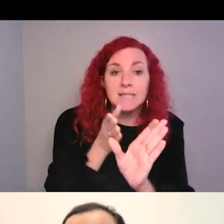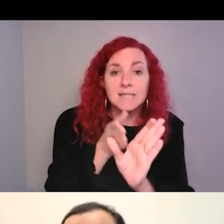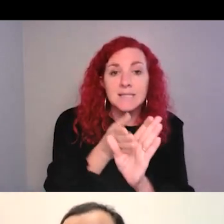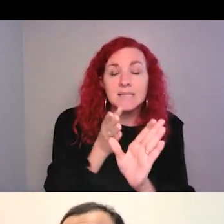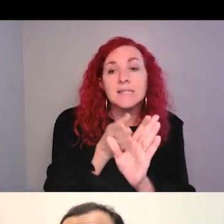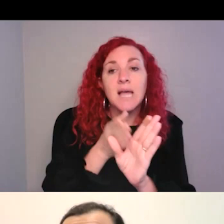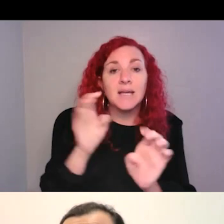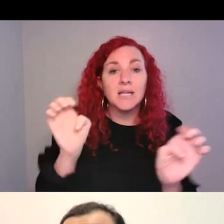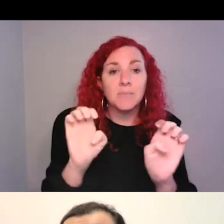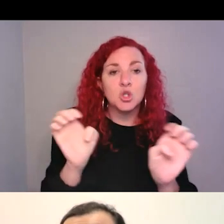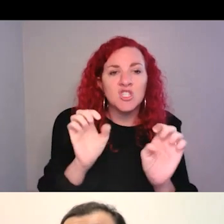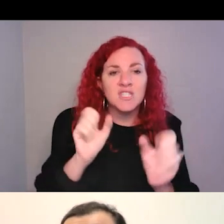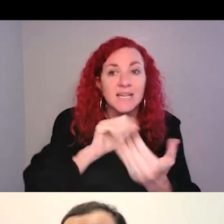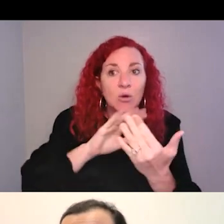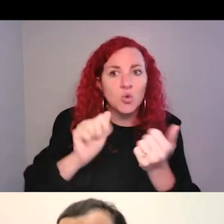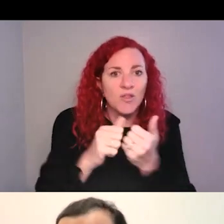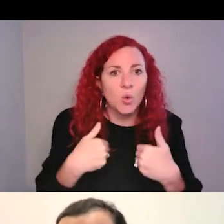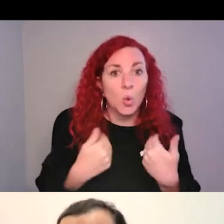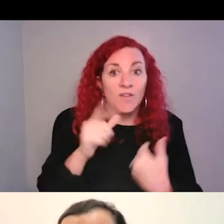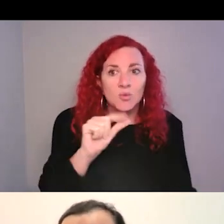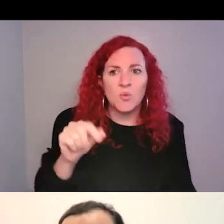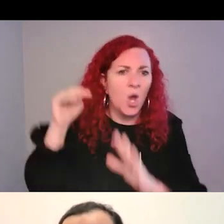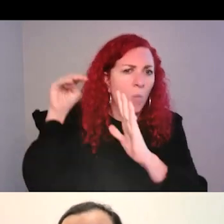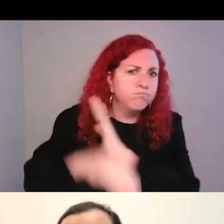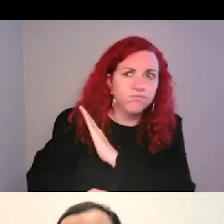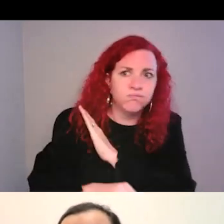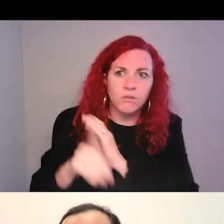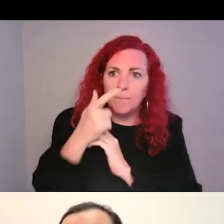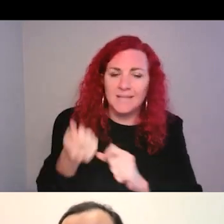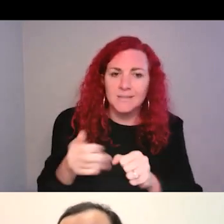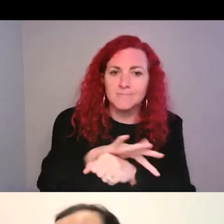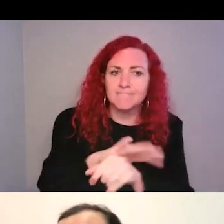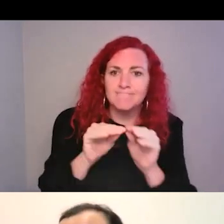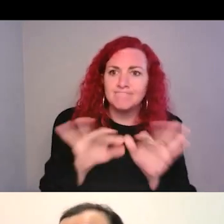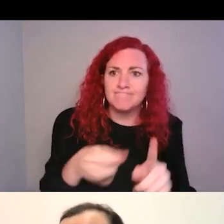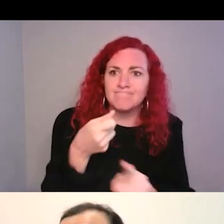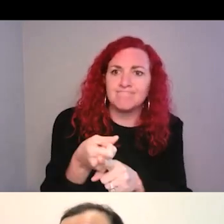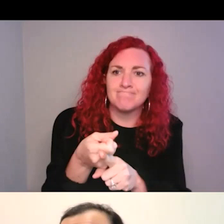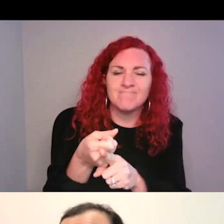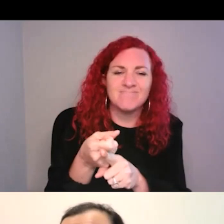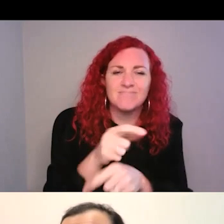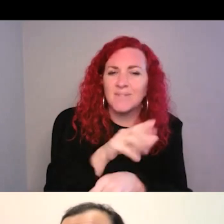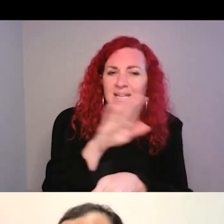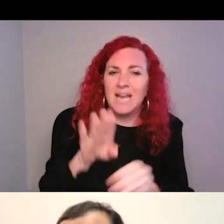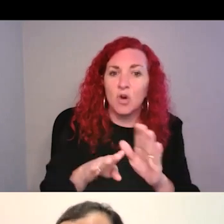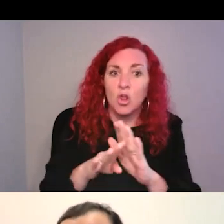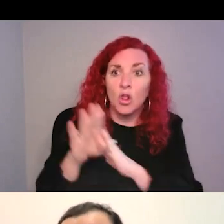YOU SEE IT TANKS WHEN THAT HIT IT NEVER RECOVERED.